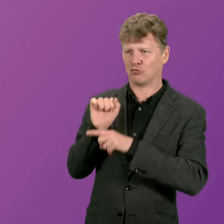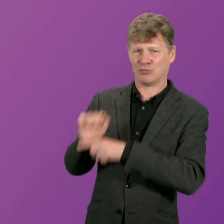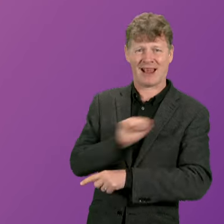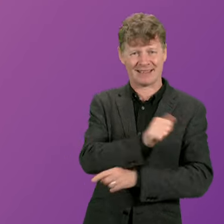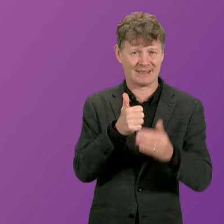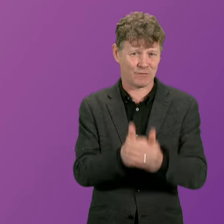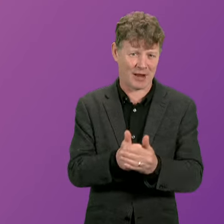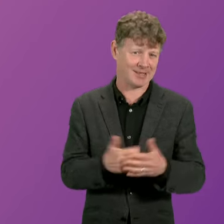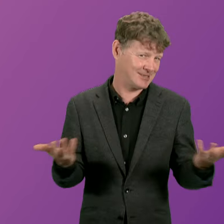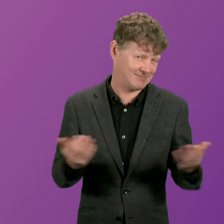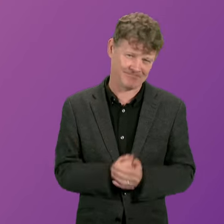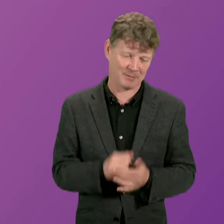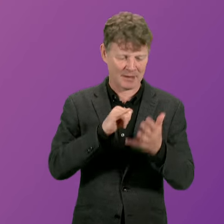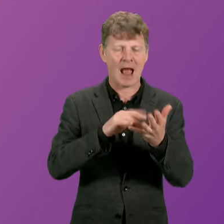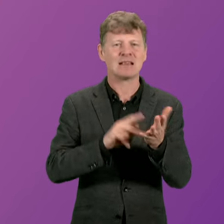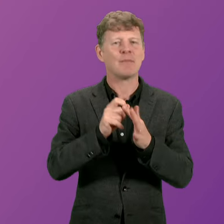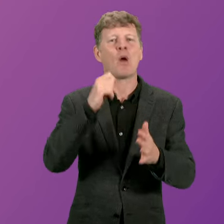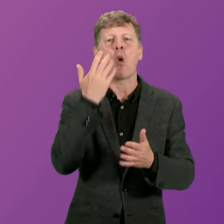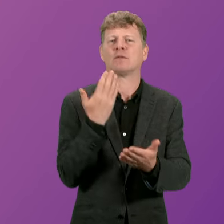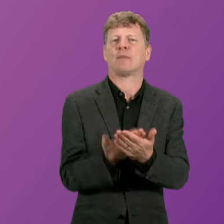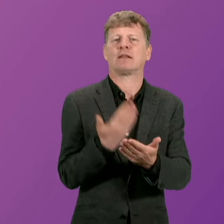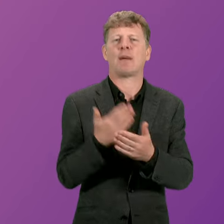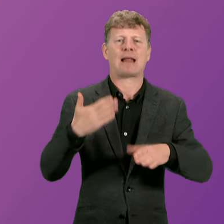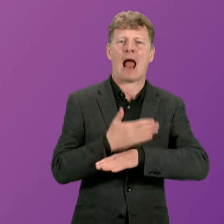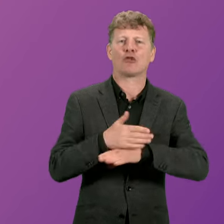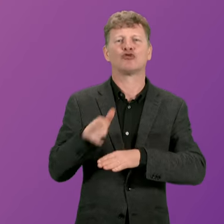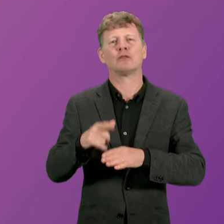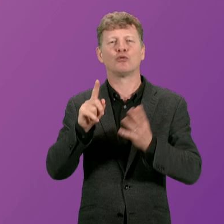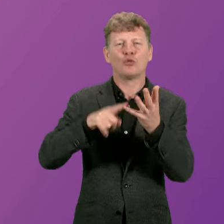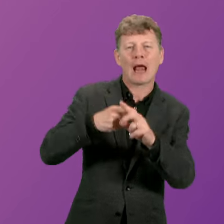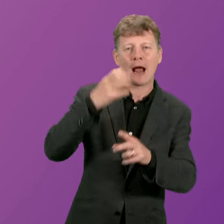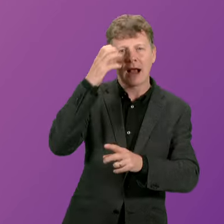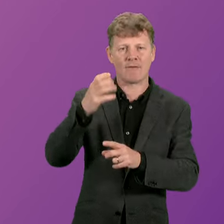The SNP is quick to demand action at Westminster, but it always seems to hold itself to a lower